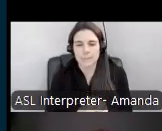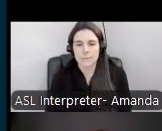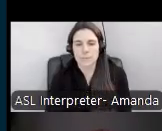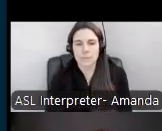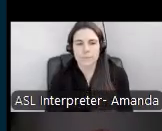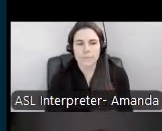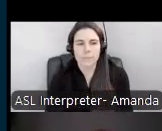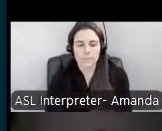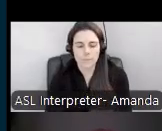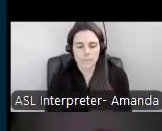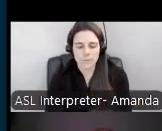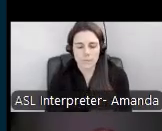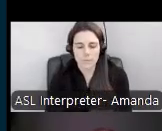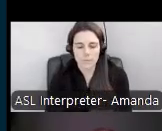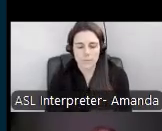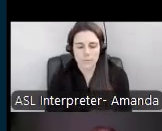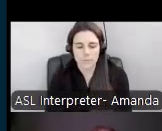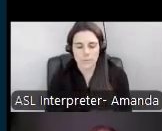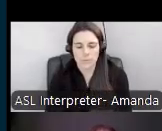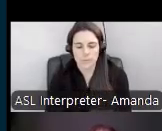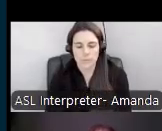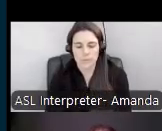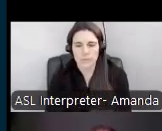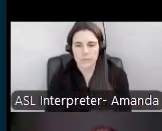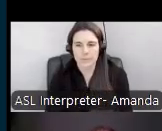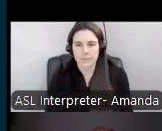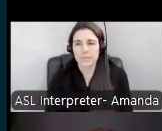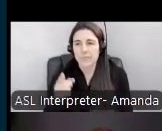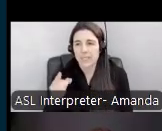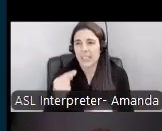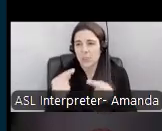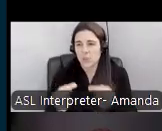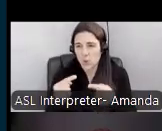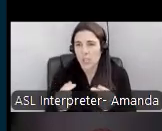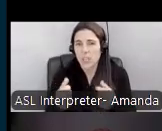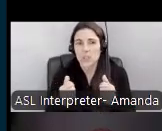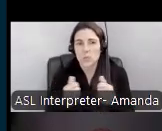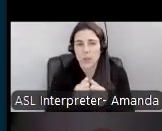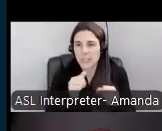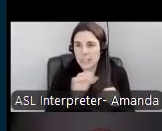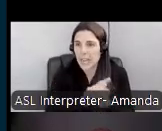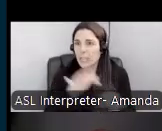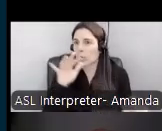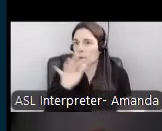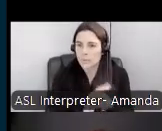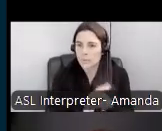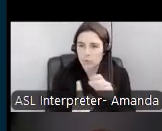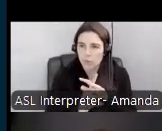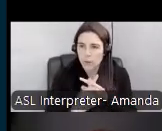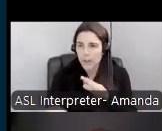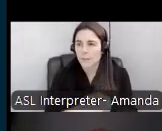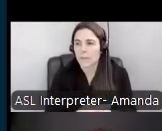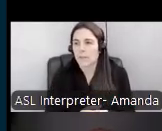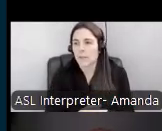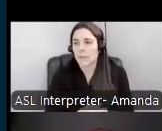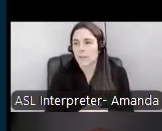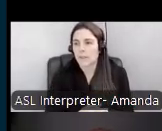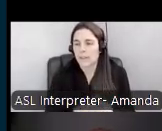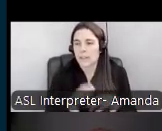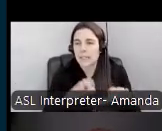We said, Mom reports that he struggles with really intense tantrums, throwing alien running off, and he'll take a long time to calm down.